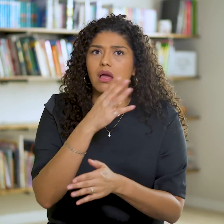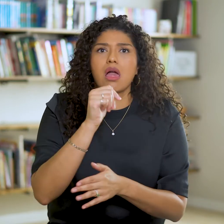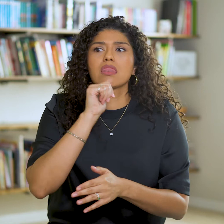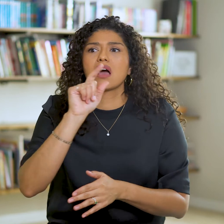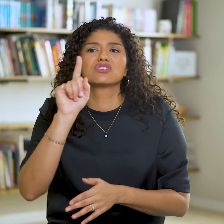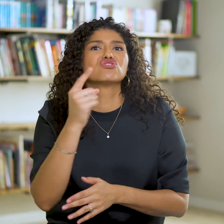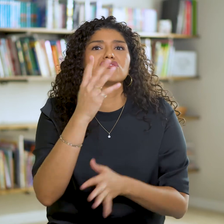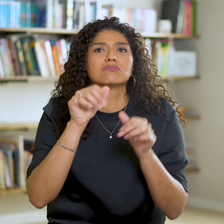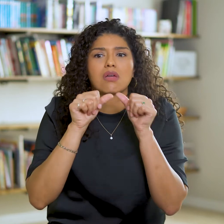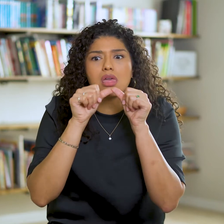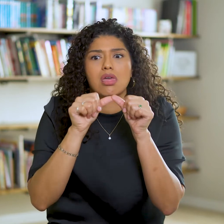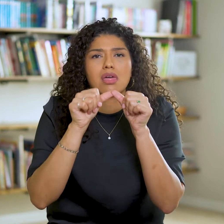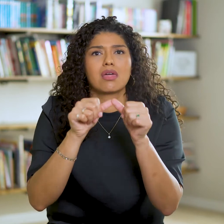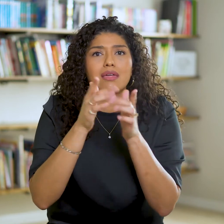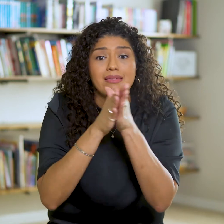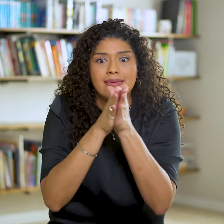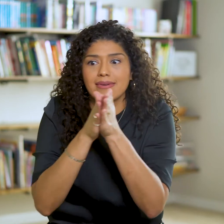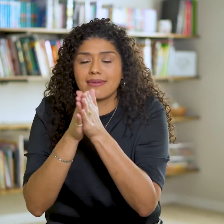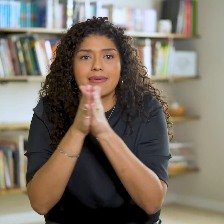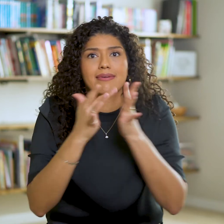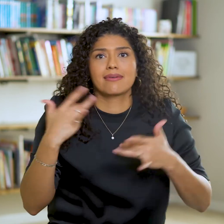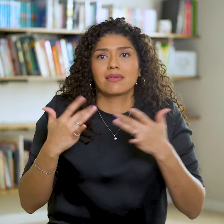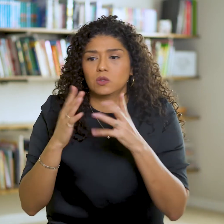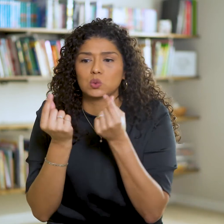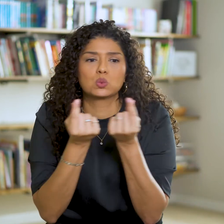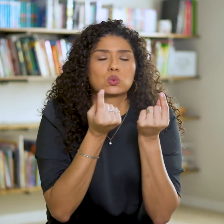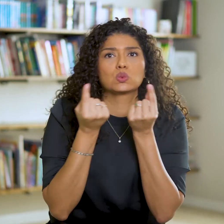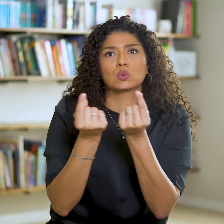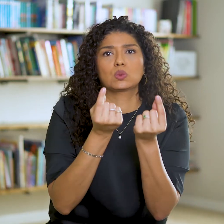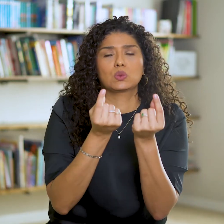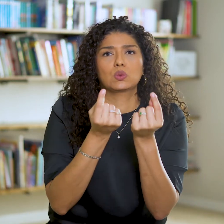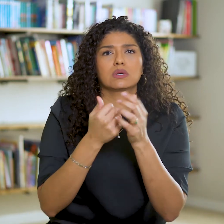instead of just forging ahead on enthusiasm alone.